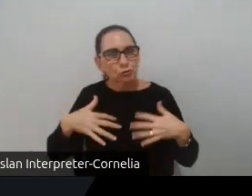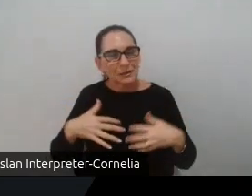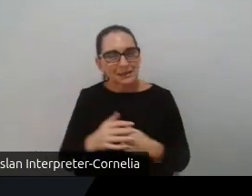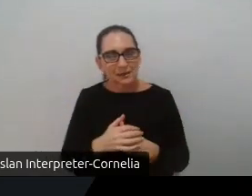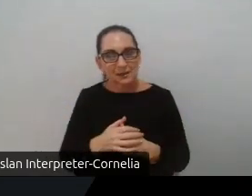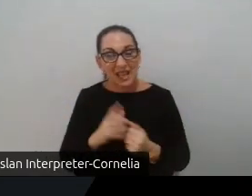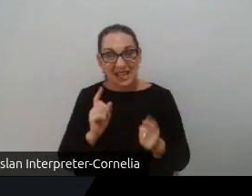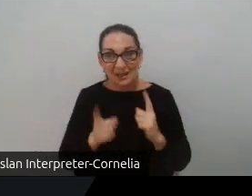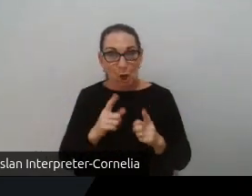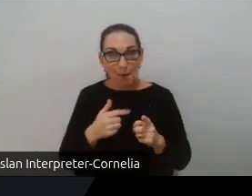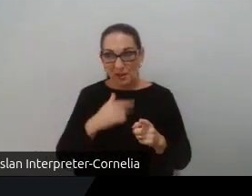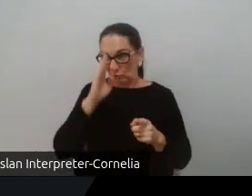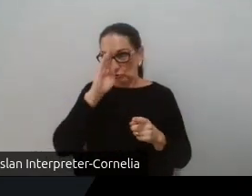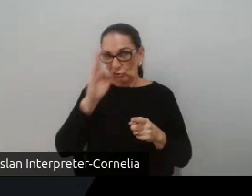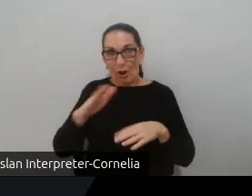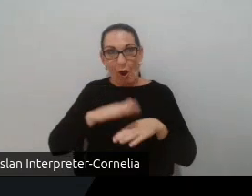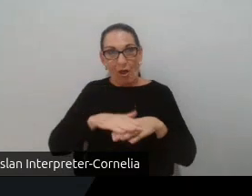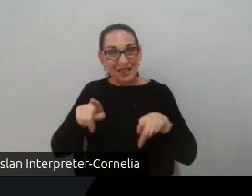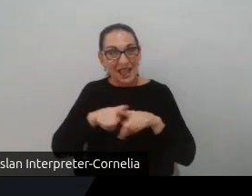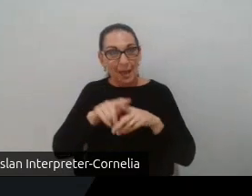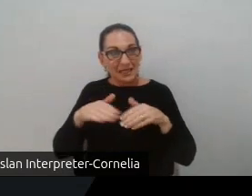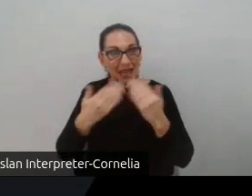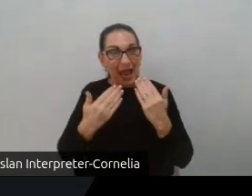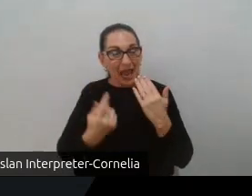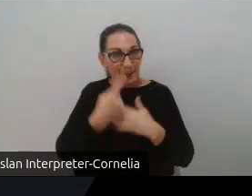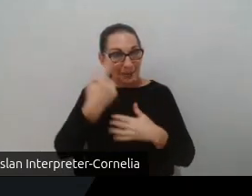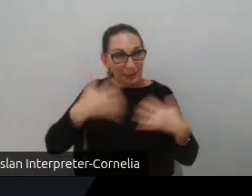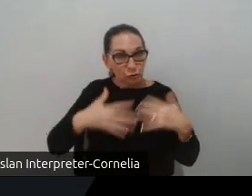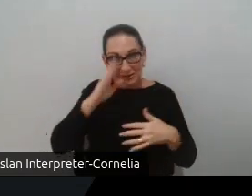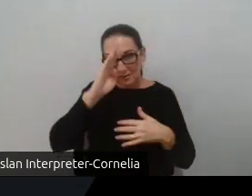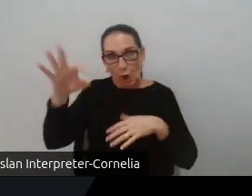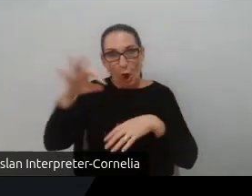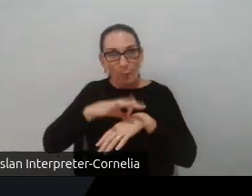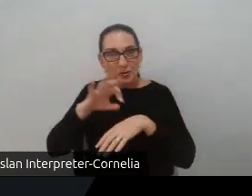at the day of the incident but go a couple of days later they can still get a medical discharge